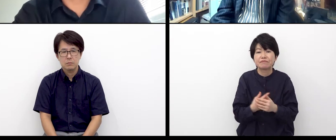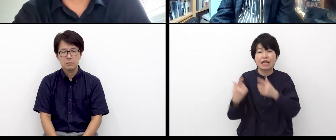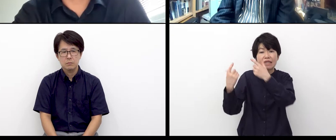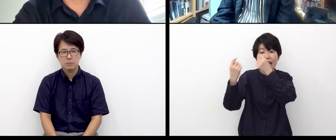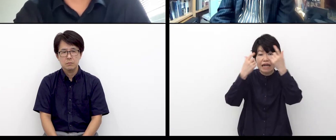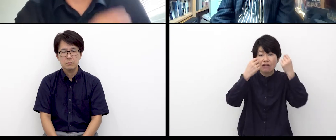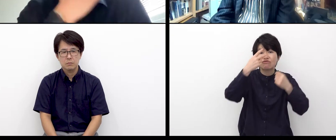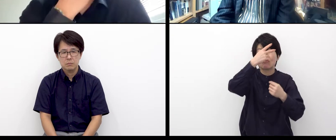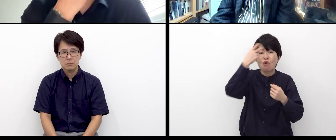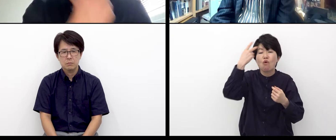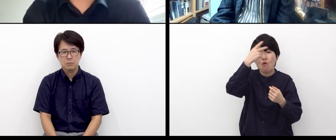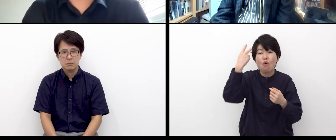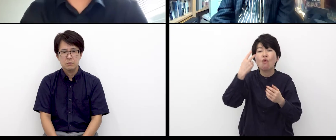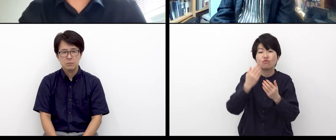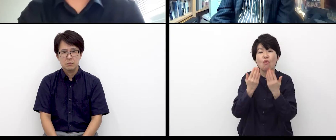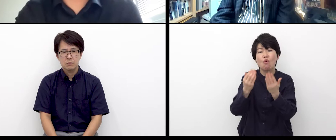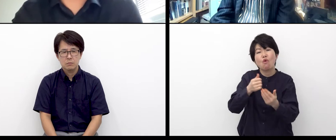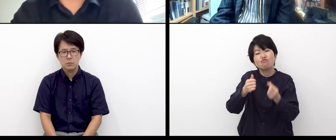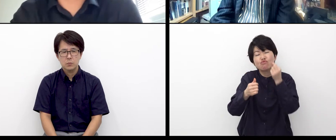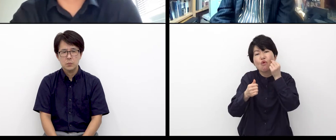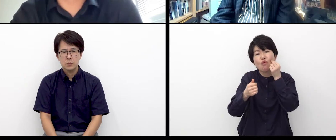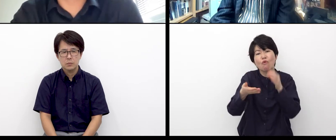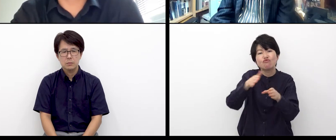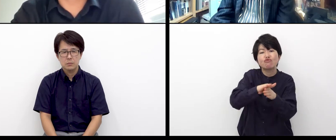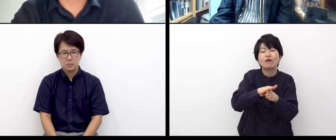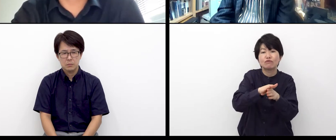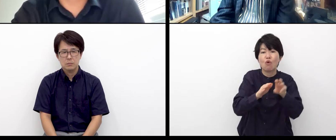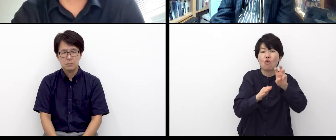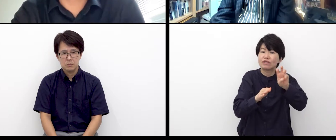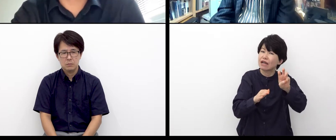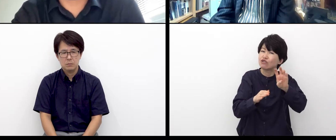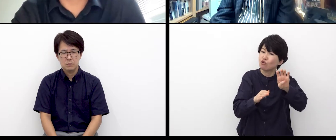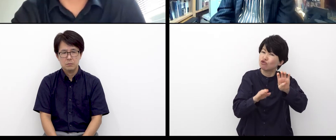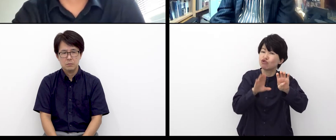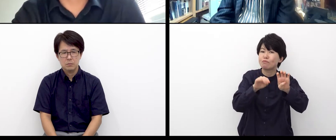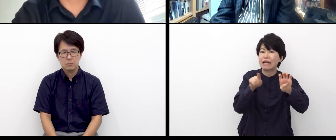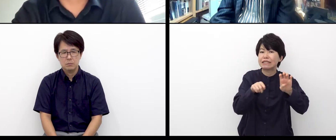it will be 300,000 to 400,000. Even 20% of them is